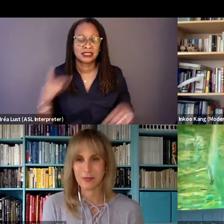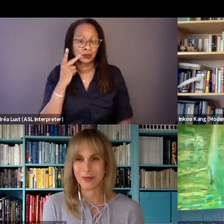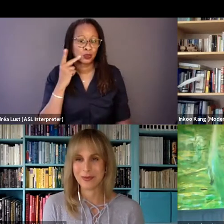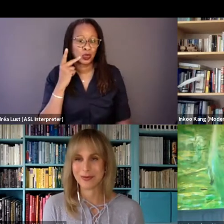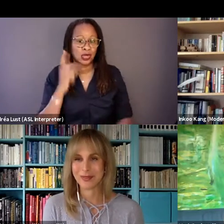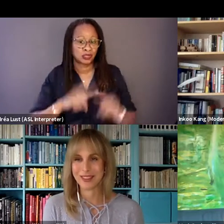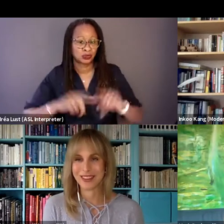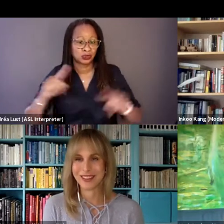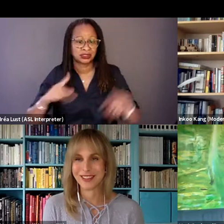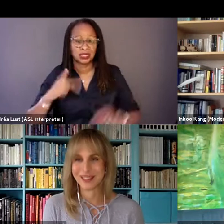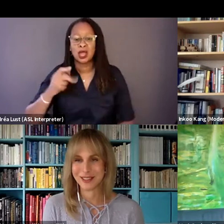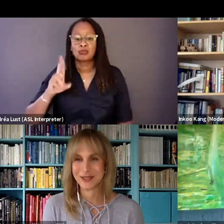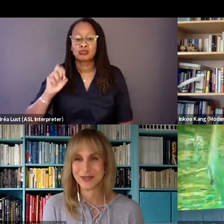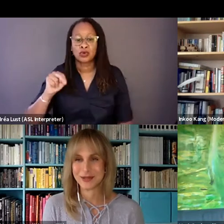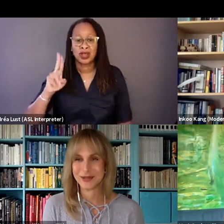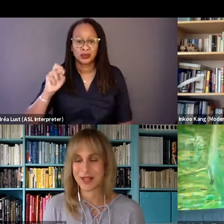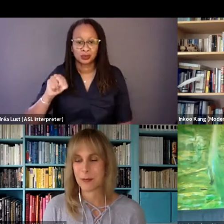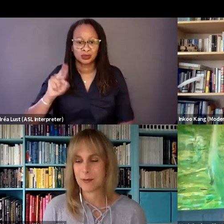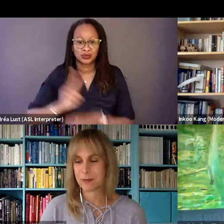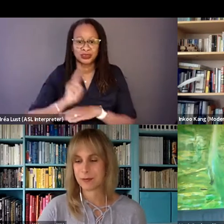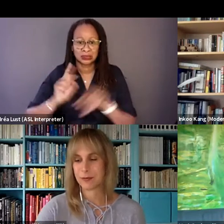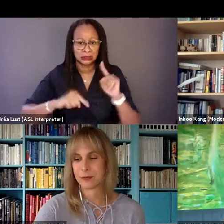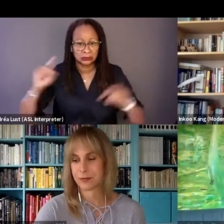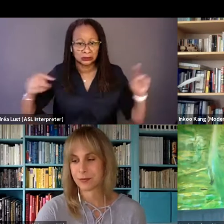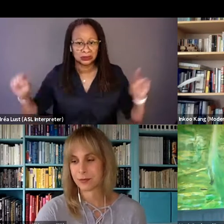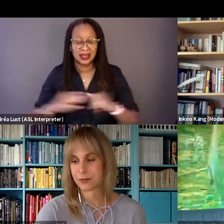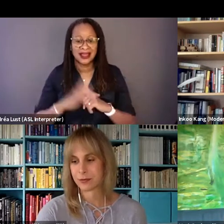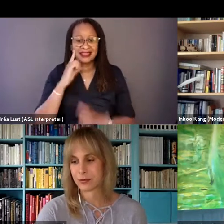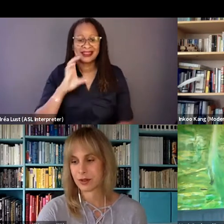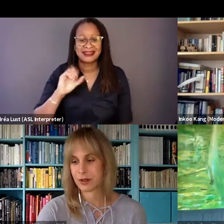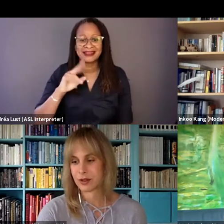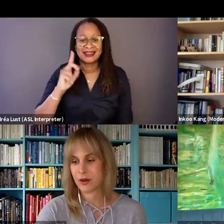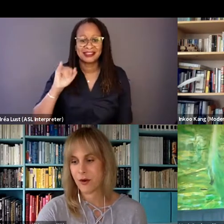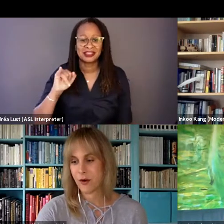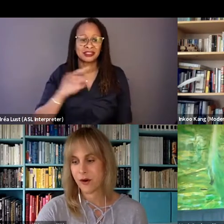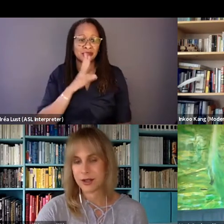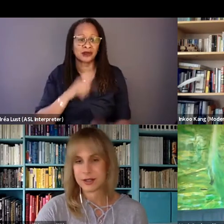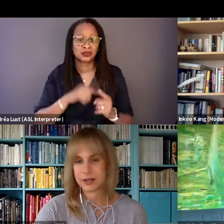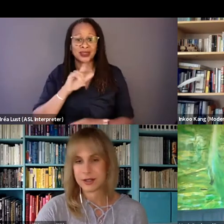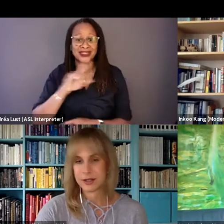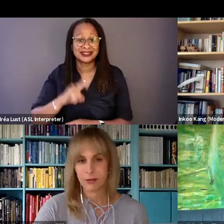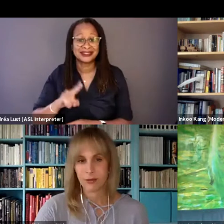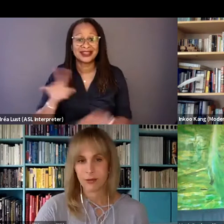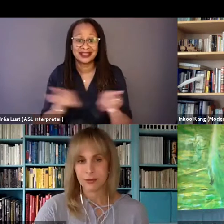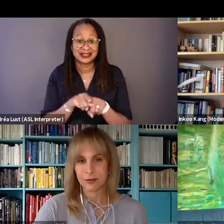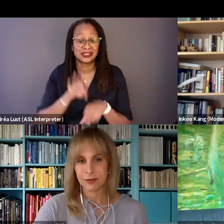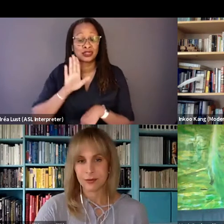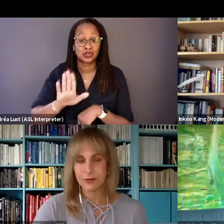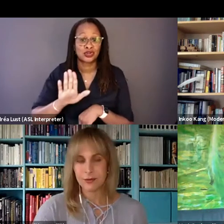Maybe it's like one way of putting it. I think Candi refers to Liz as her father sometimes.